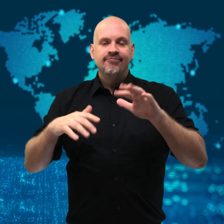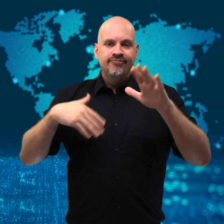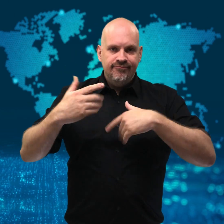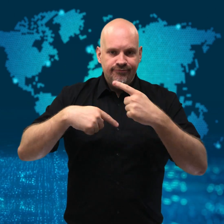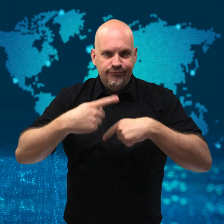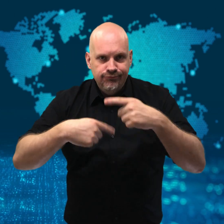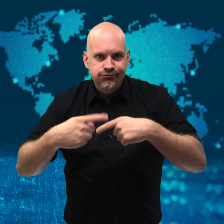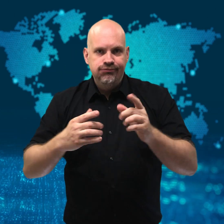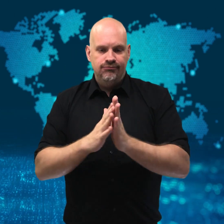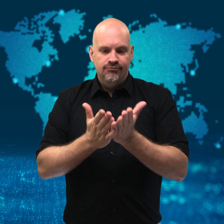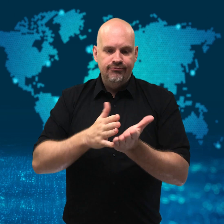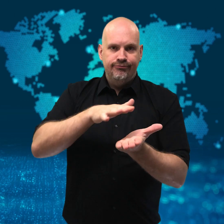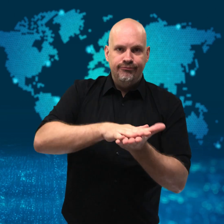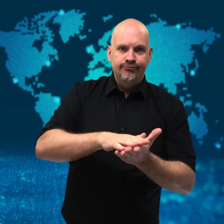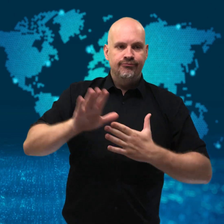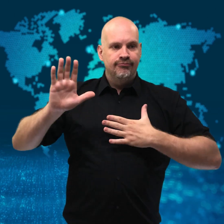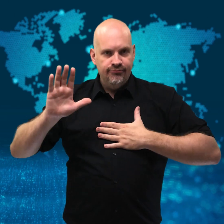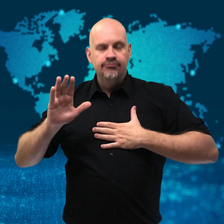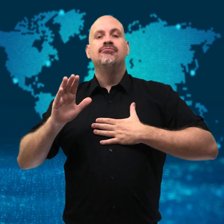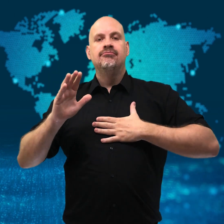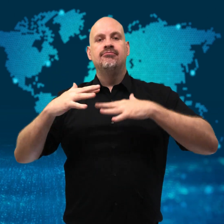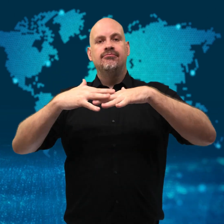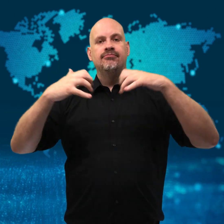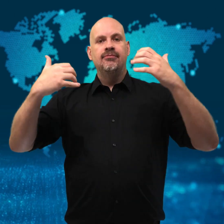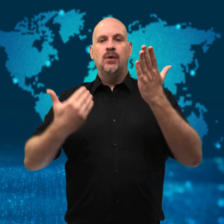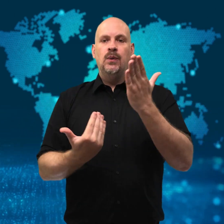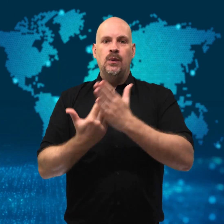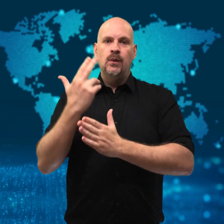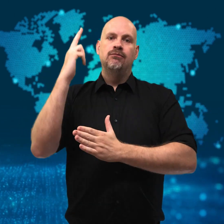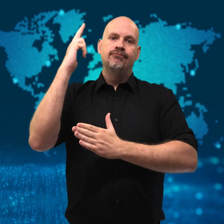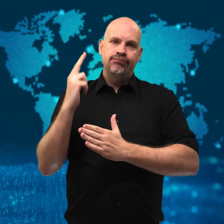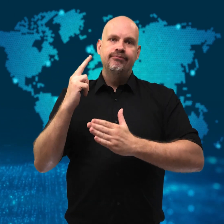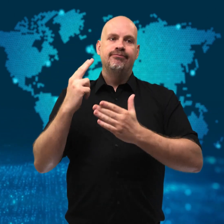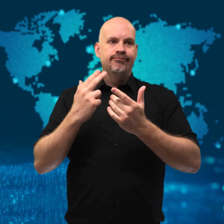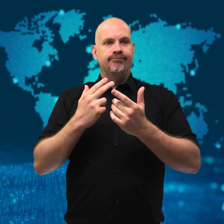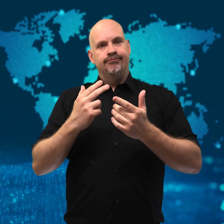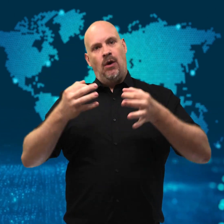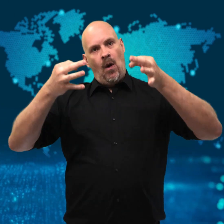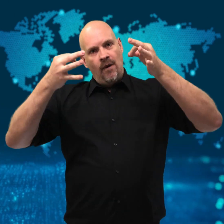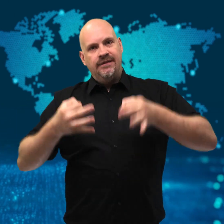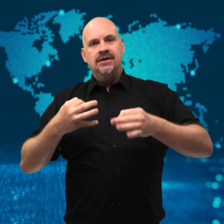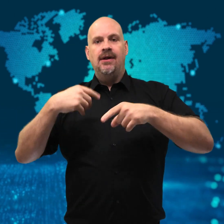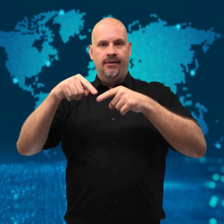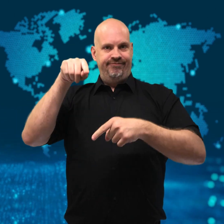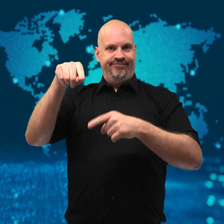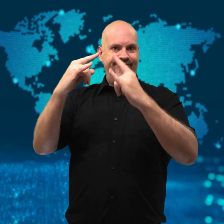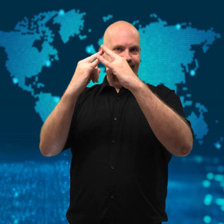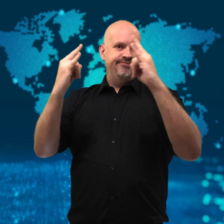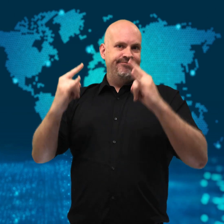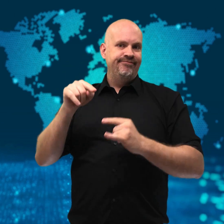events blocking her from Parliament a “bloodless coup.”